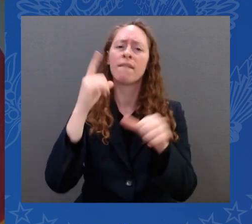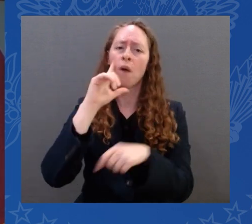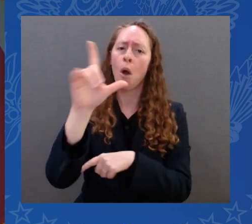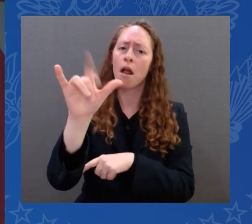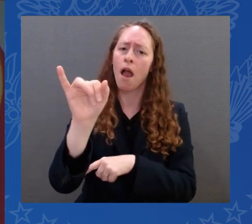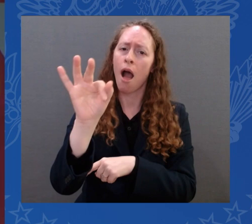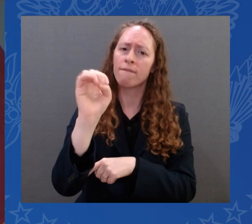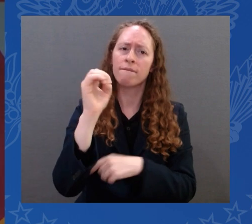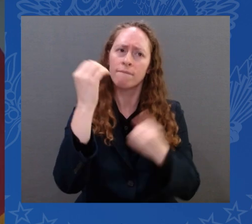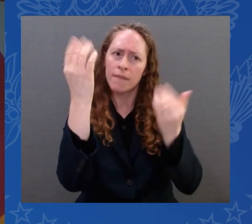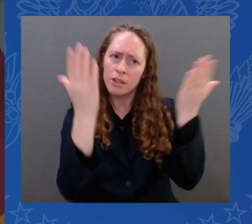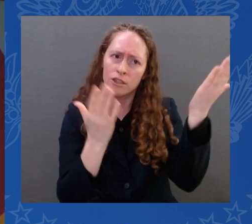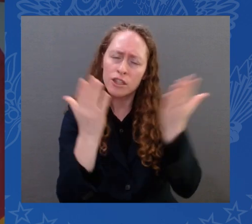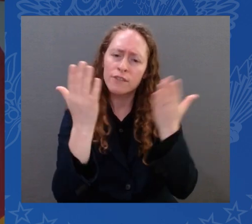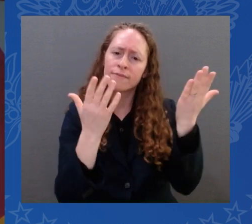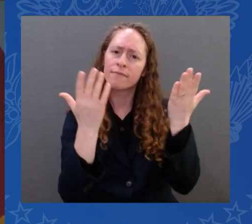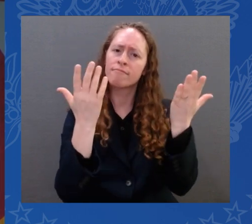that is greater than any individual.